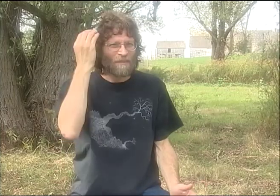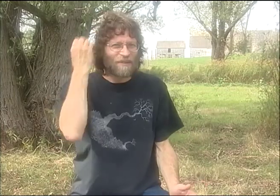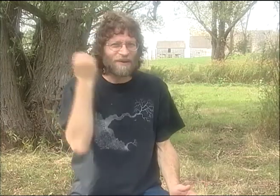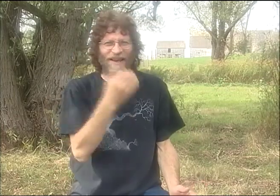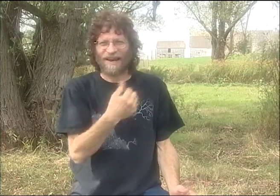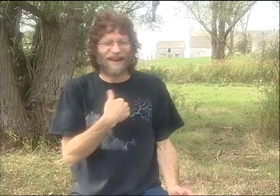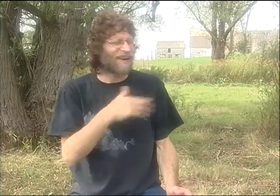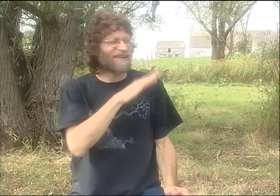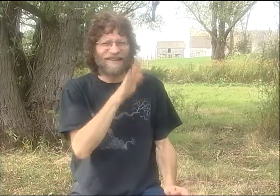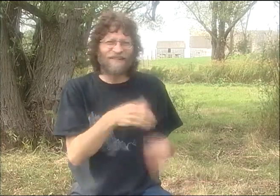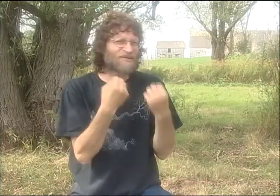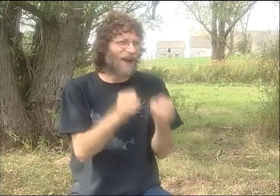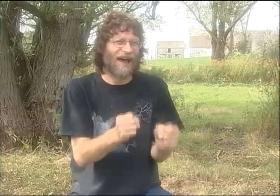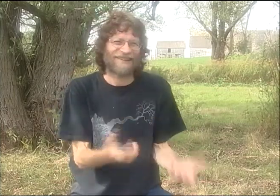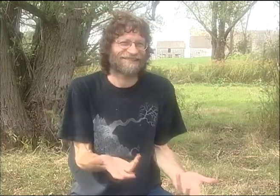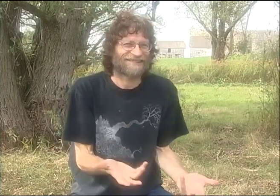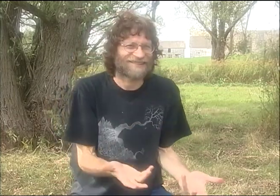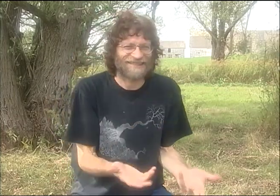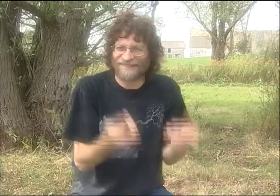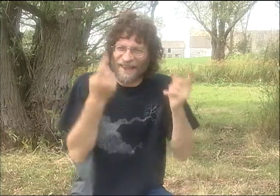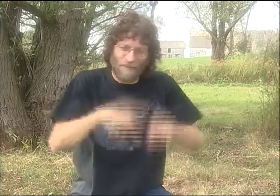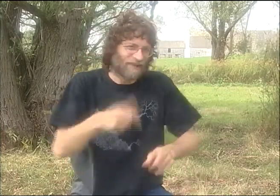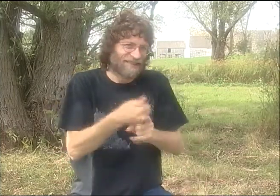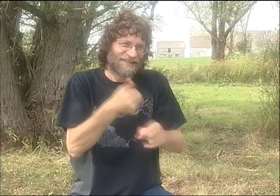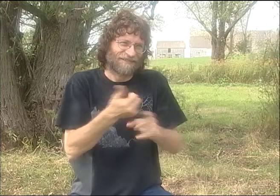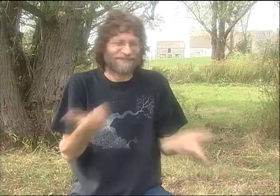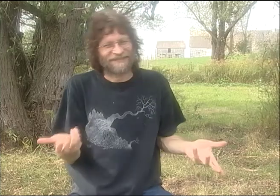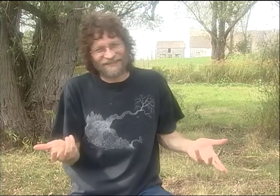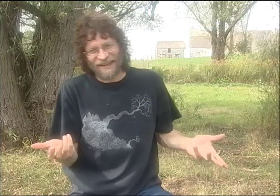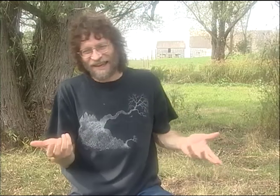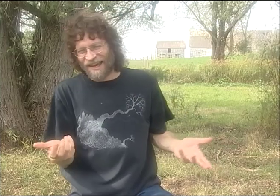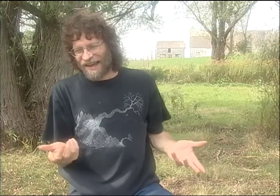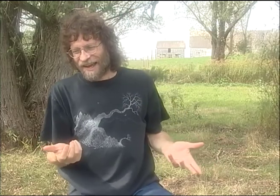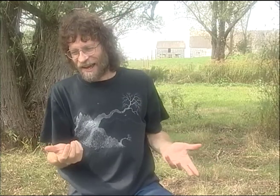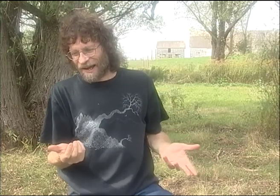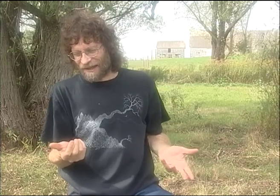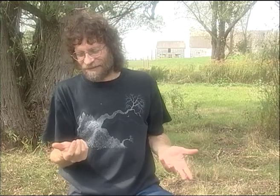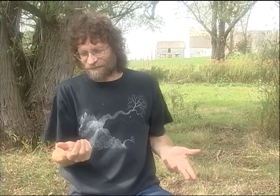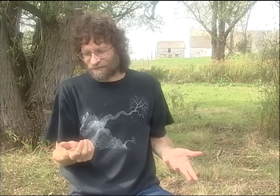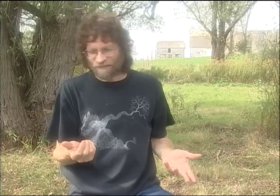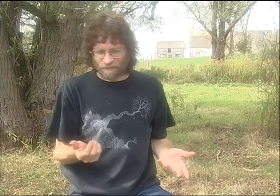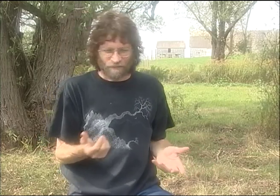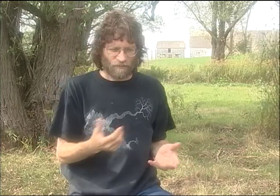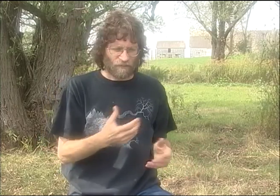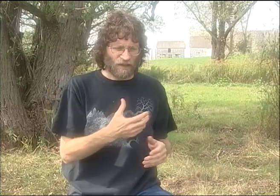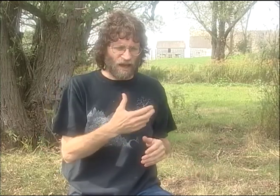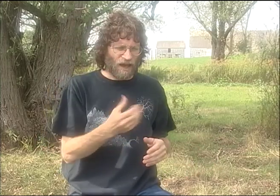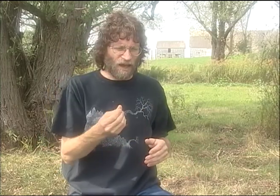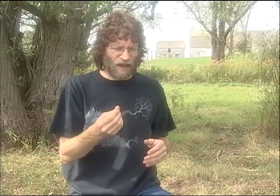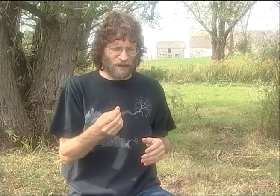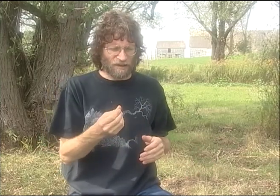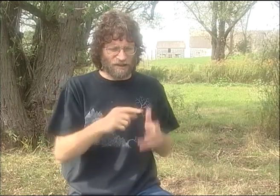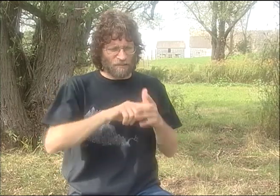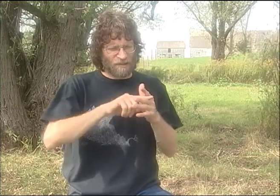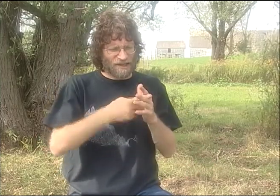SOMEPLACE WE'D GET INVITED THAT WAS A LITTLE FURTHER AWAY. AND THEN OUR GEOGRAPHIC SPREAD JUST KEPT GETTING BIGGER AND BIGGER.